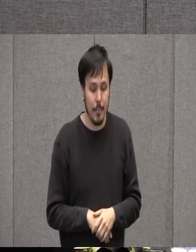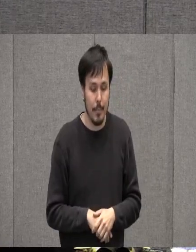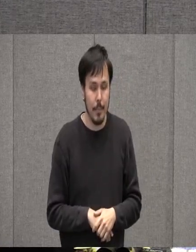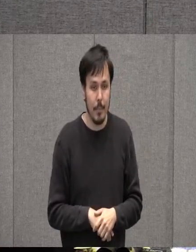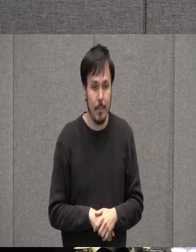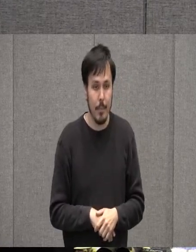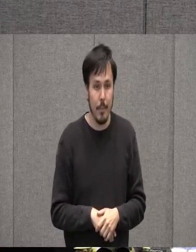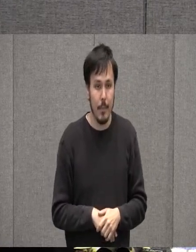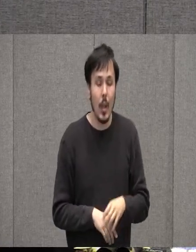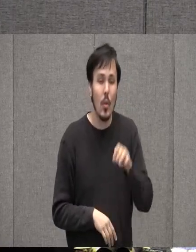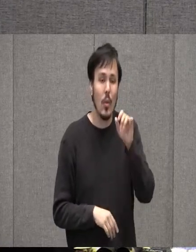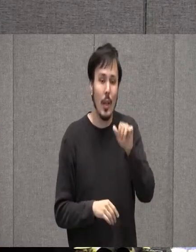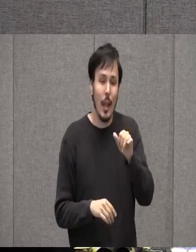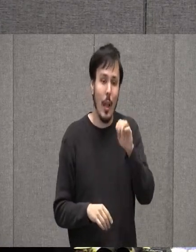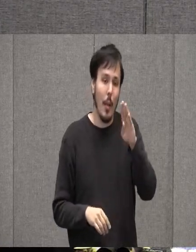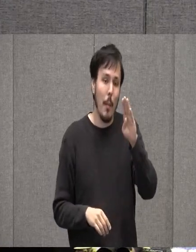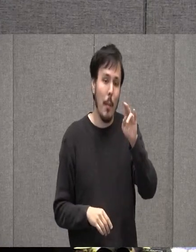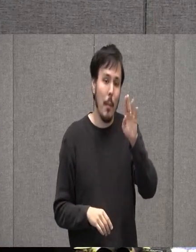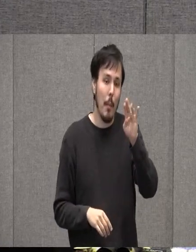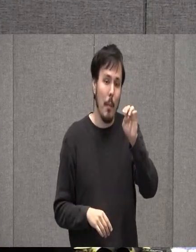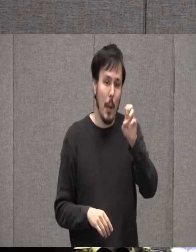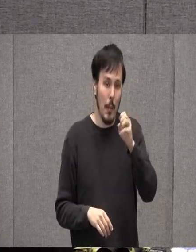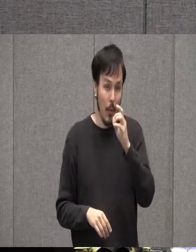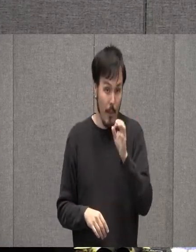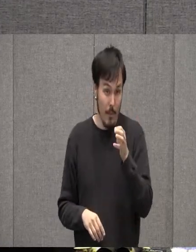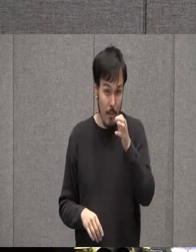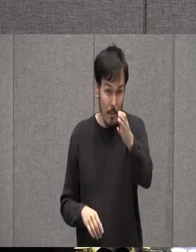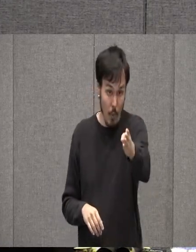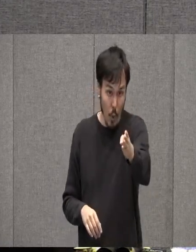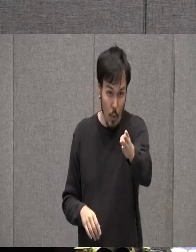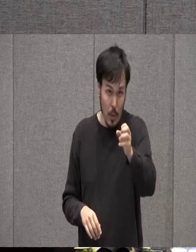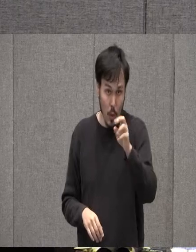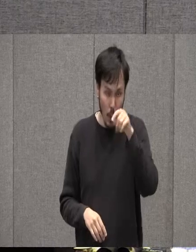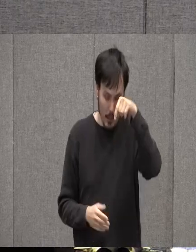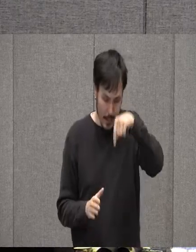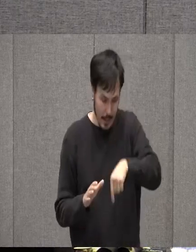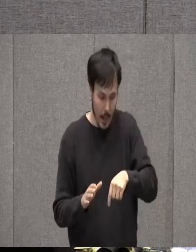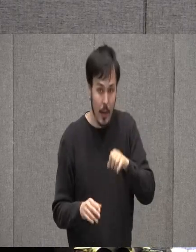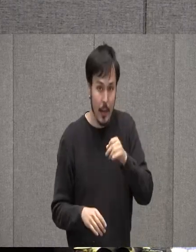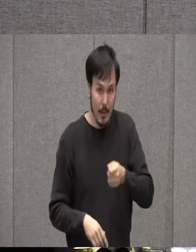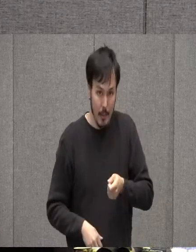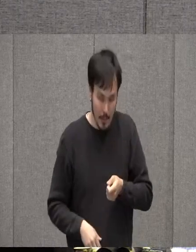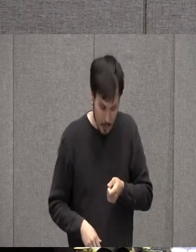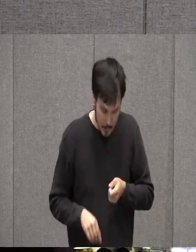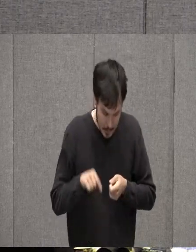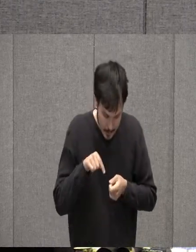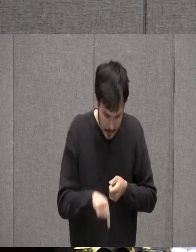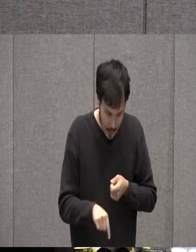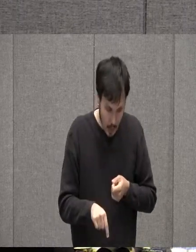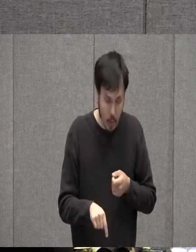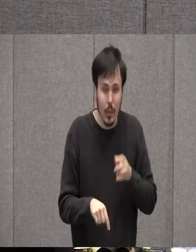And as you go, you might not be able to see my bubbles but when you blow them, they make these little rings that show up everywhere.